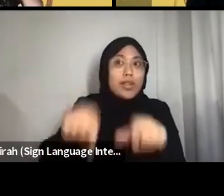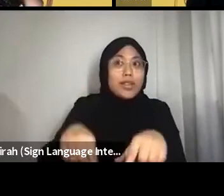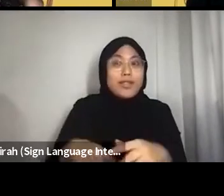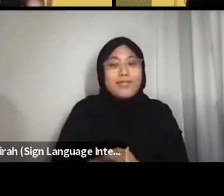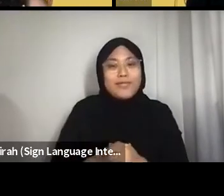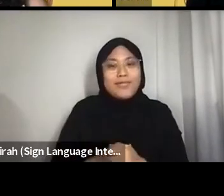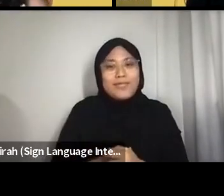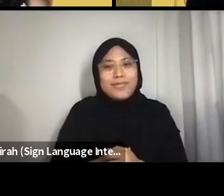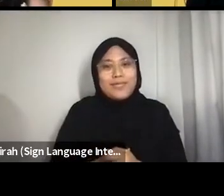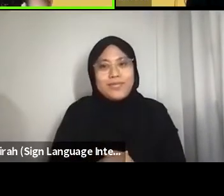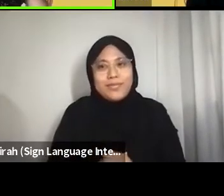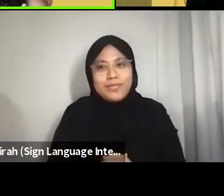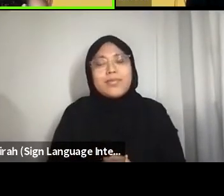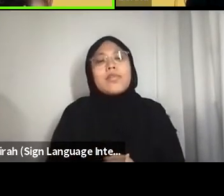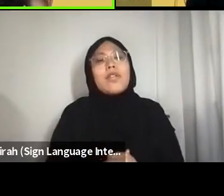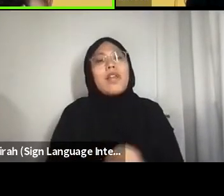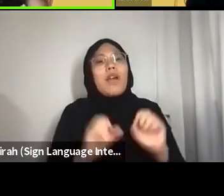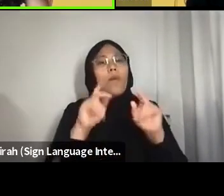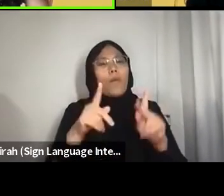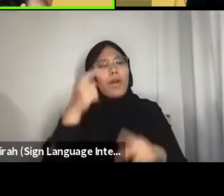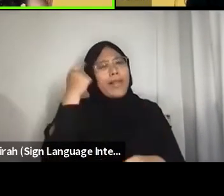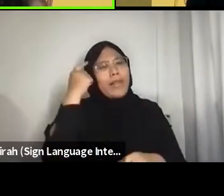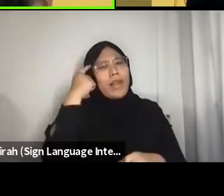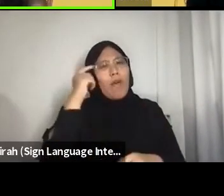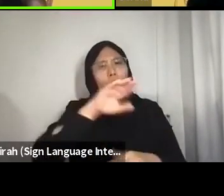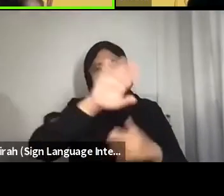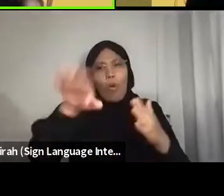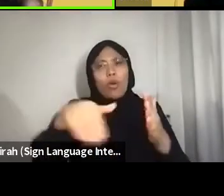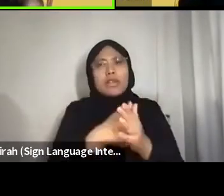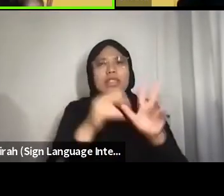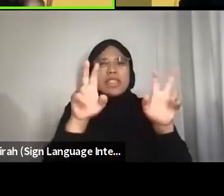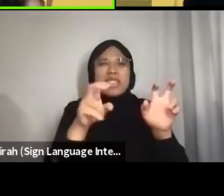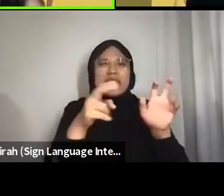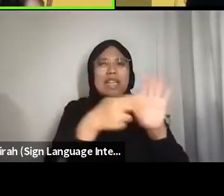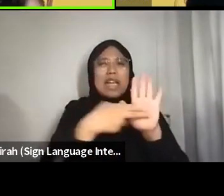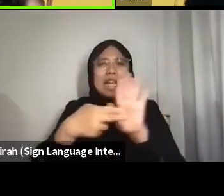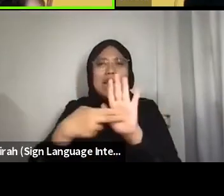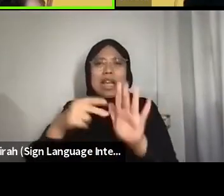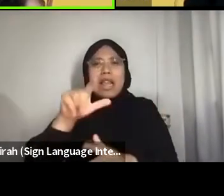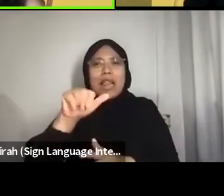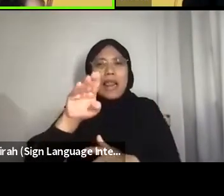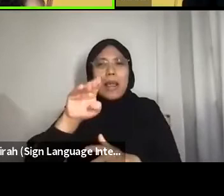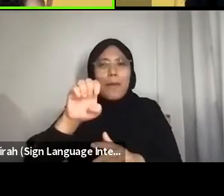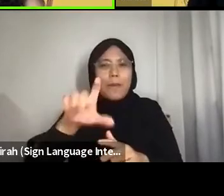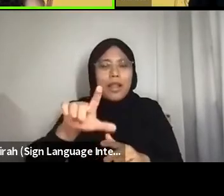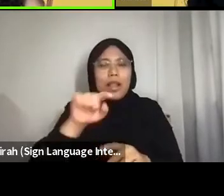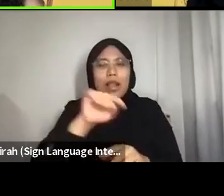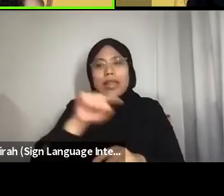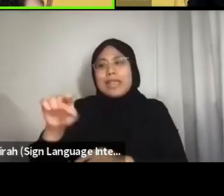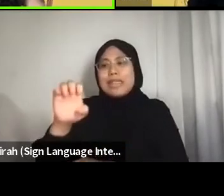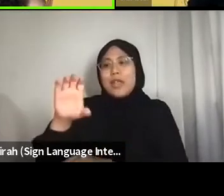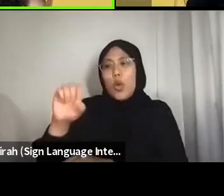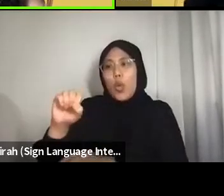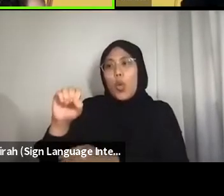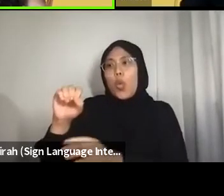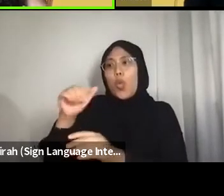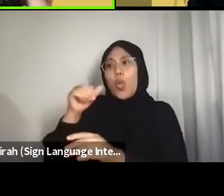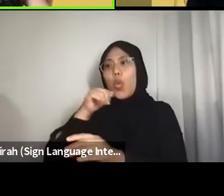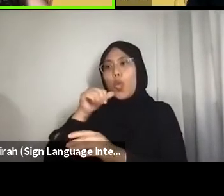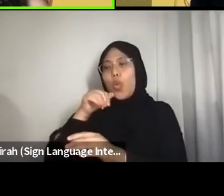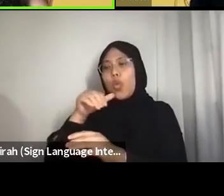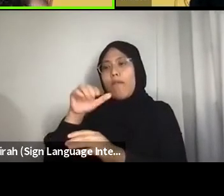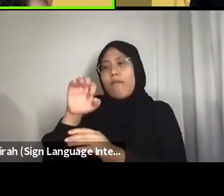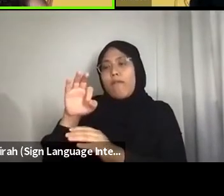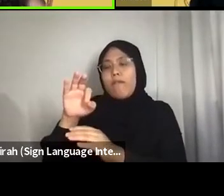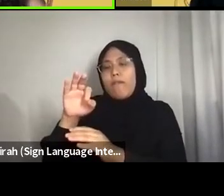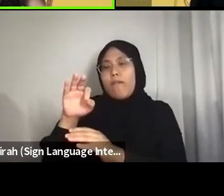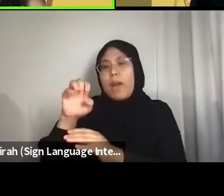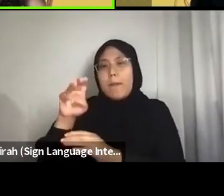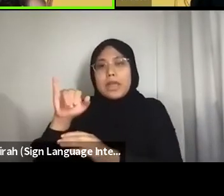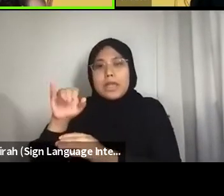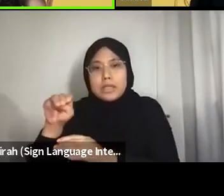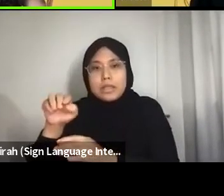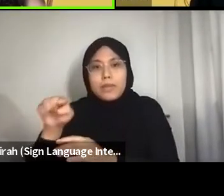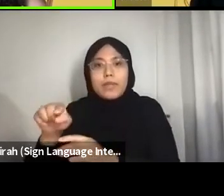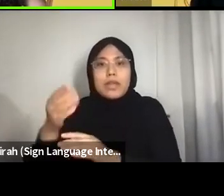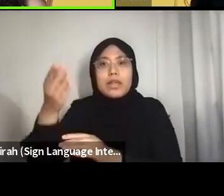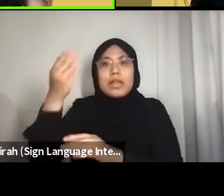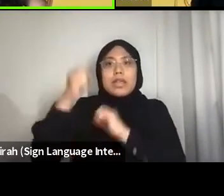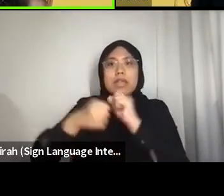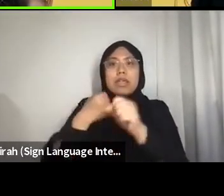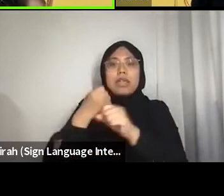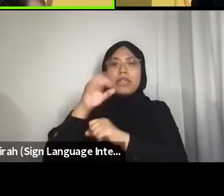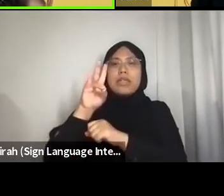Mm, okay, I think that all these are labels, right? Ecofeminism was a recent label from the 70's when certain things were gaining traction.